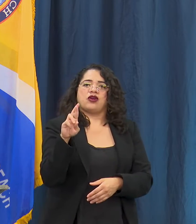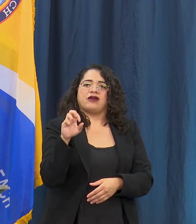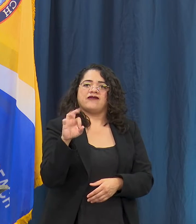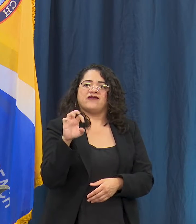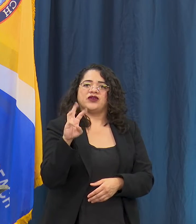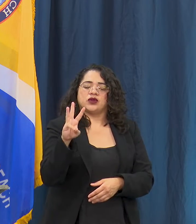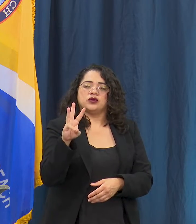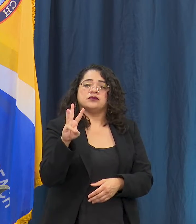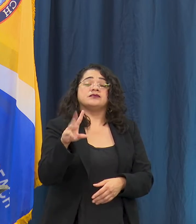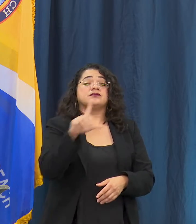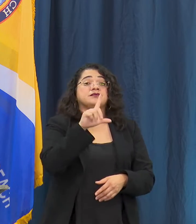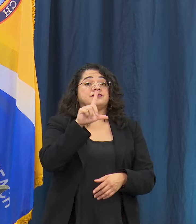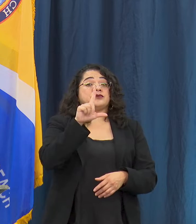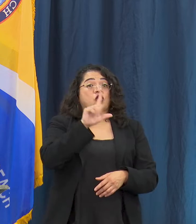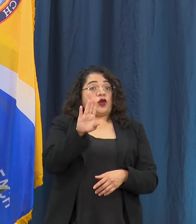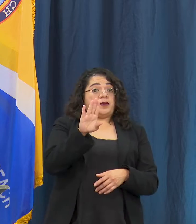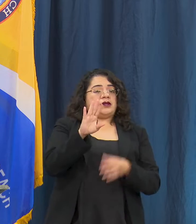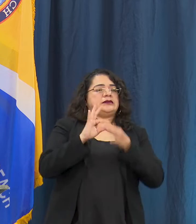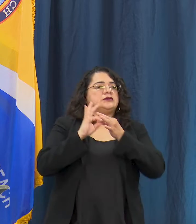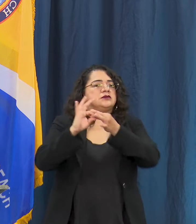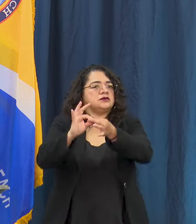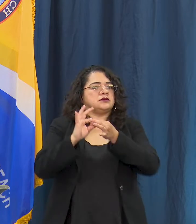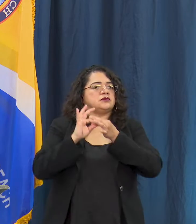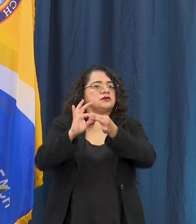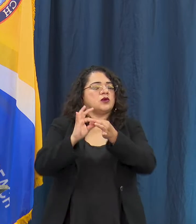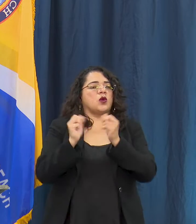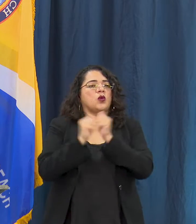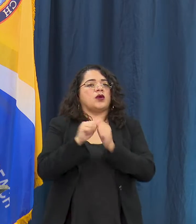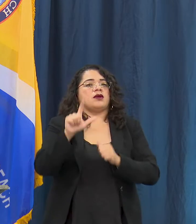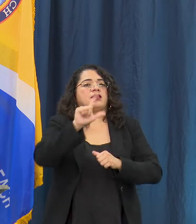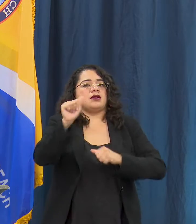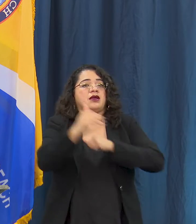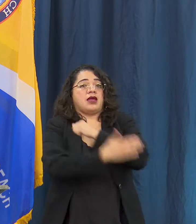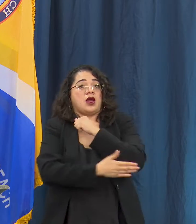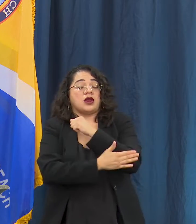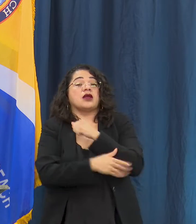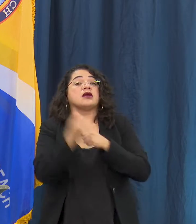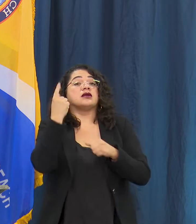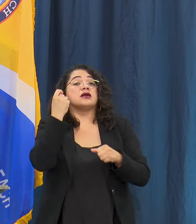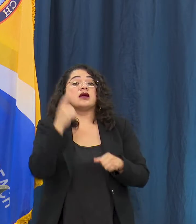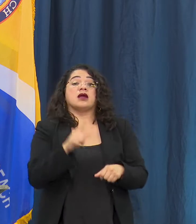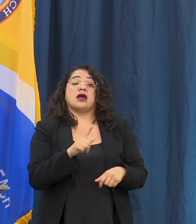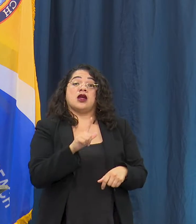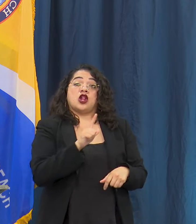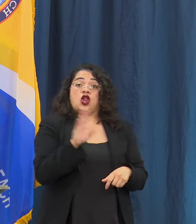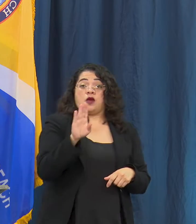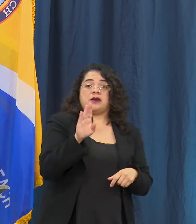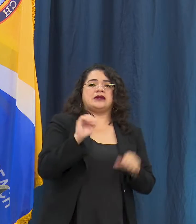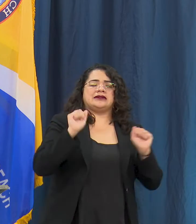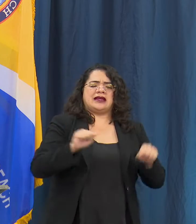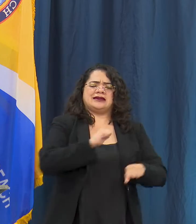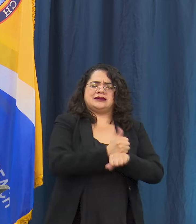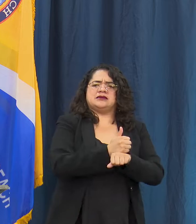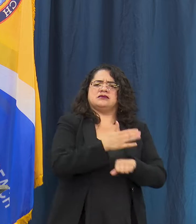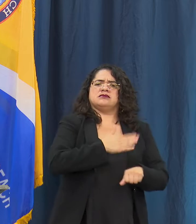Beach coordinates with LA County on their curfews but Long Beach also has the ability to have its own curfew and so you're seeing sometimes messages from